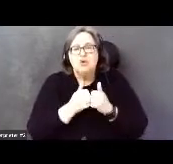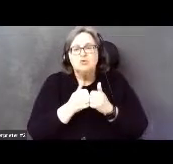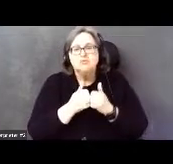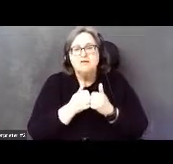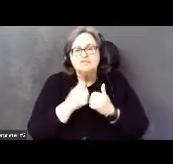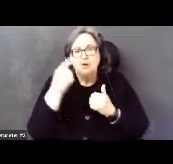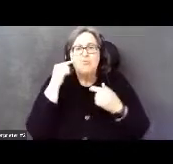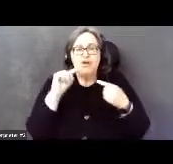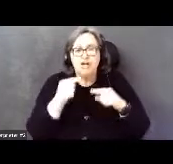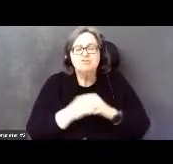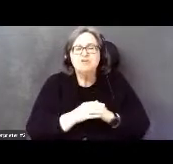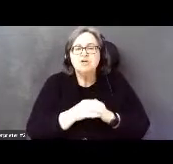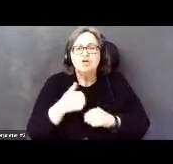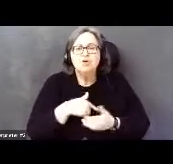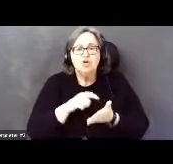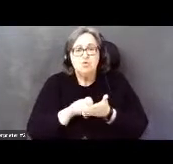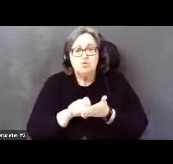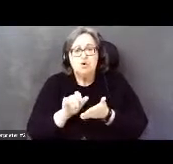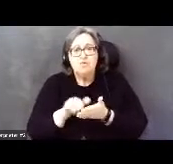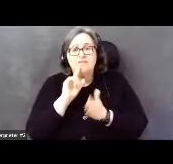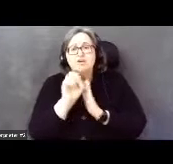written very much so for state lead agency